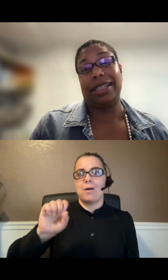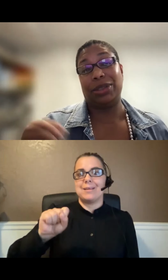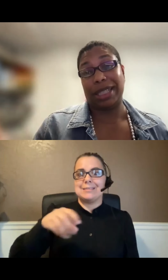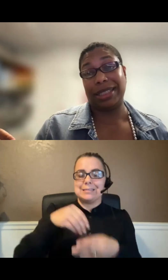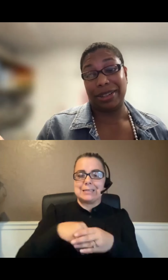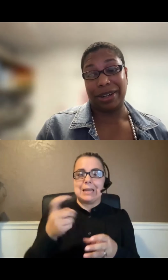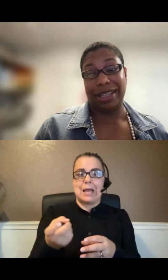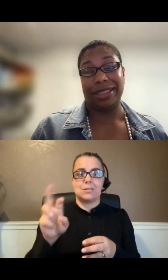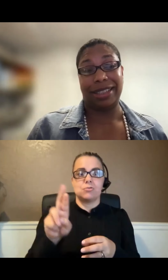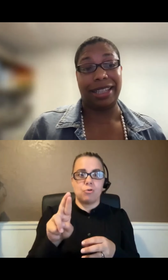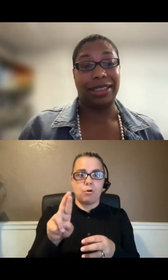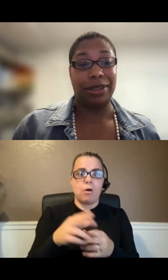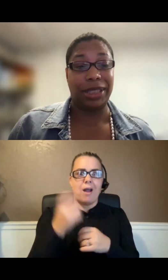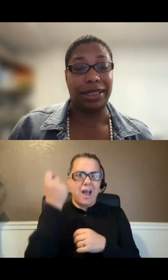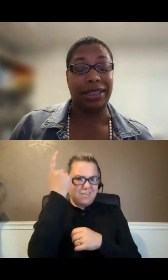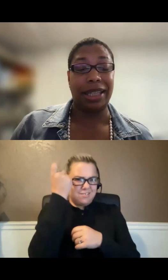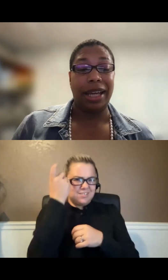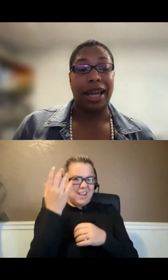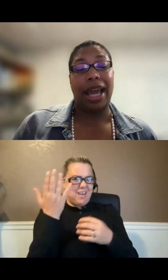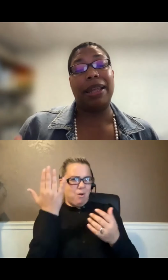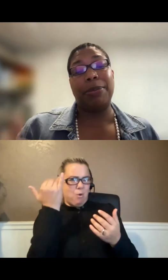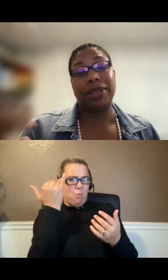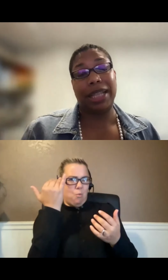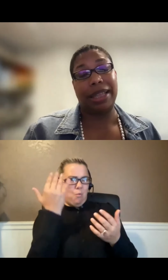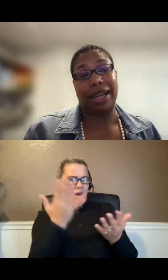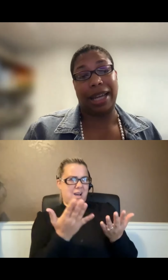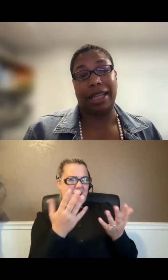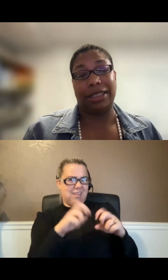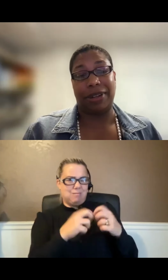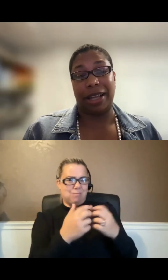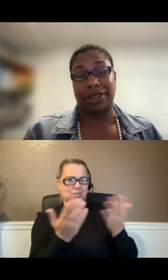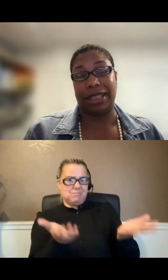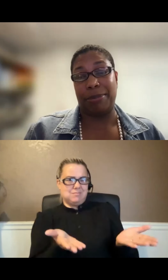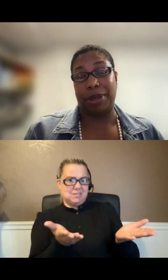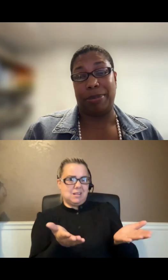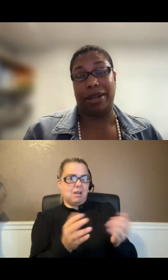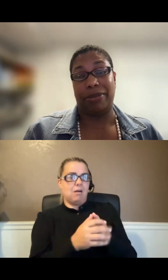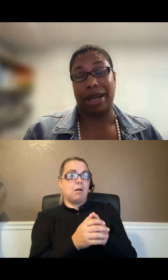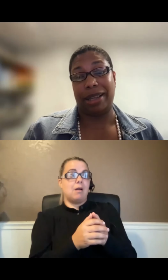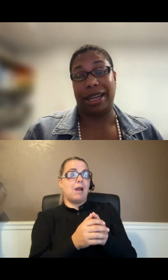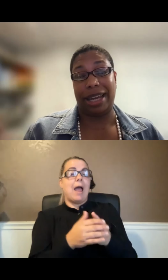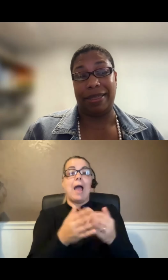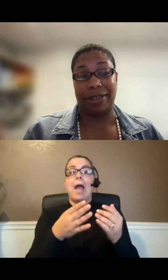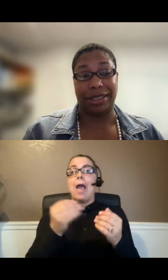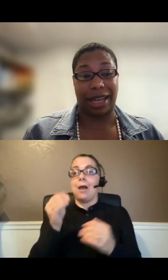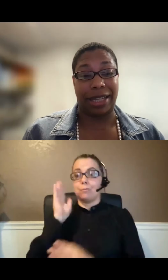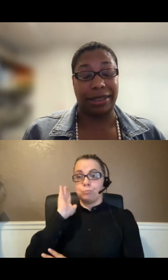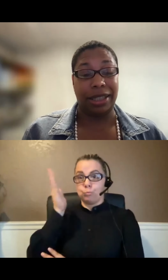that address the current design solutions, and present the guidelines for others to implement readily in their designs.